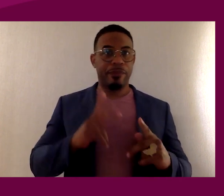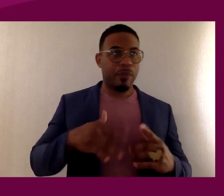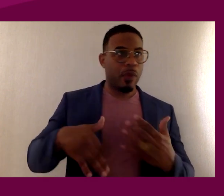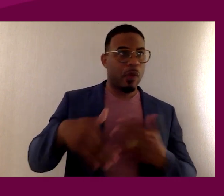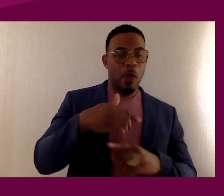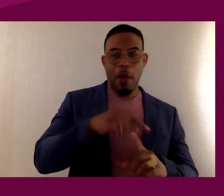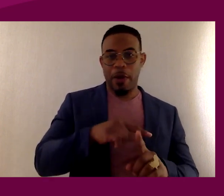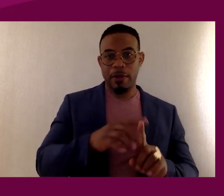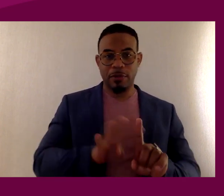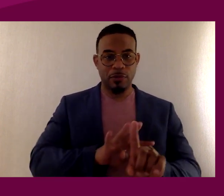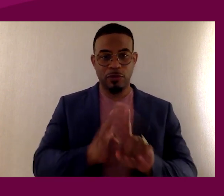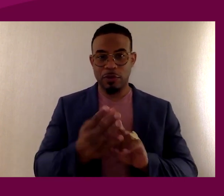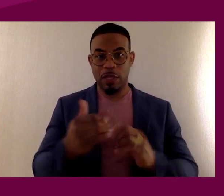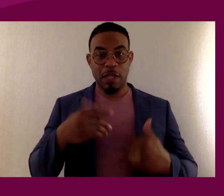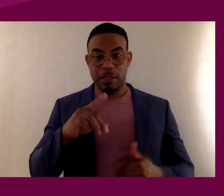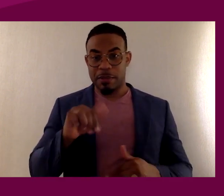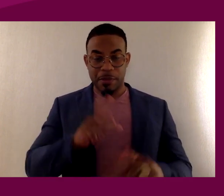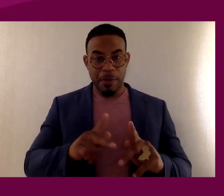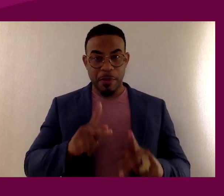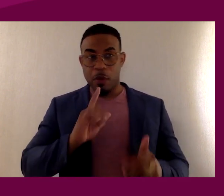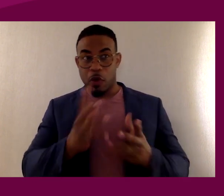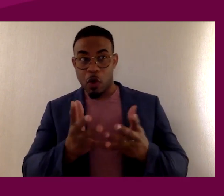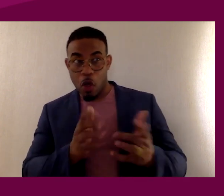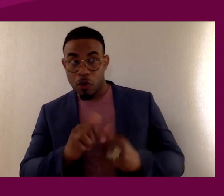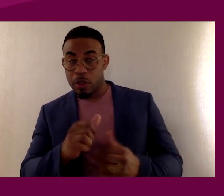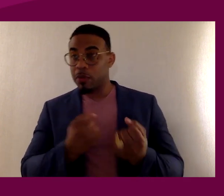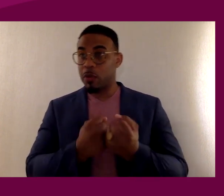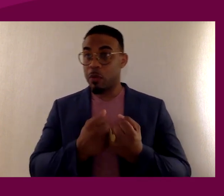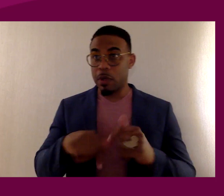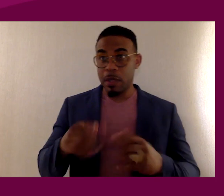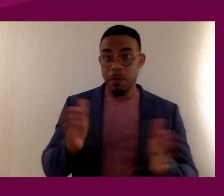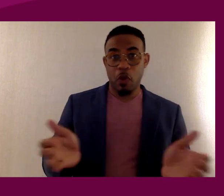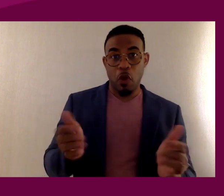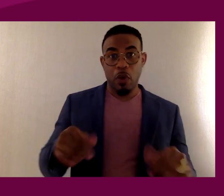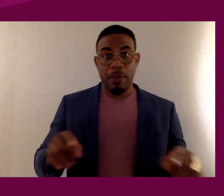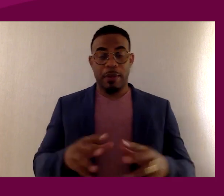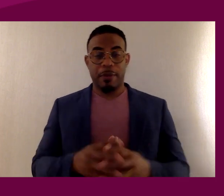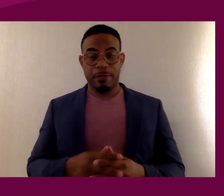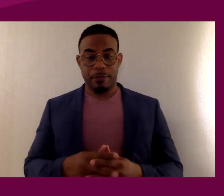I see Judy, she's always got young people around her, young disabled people, talking to them,